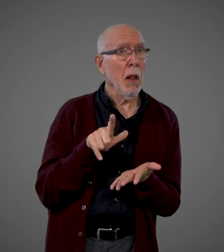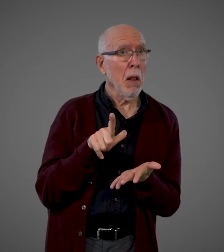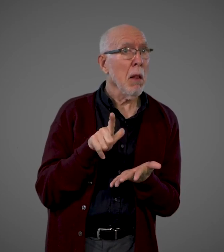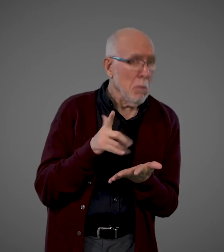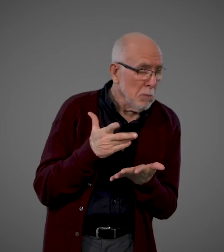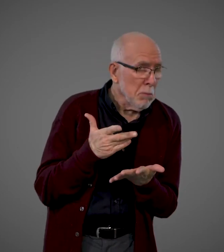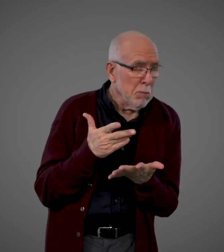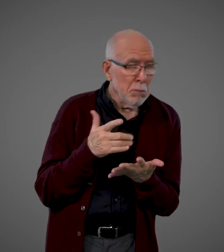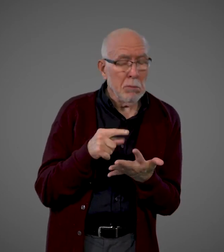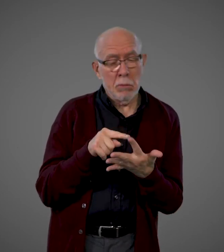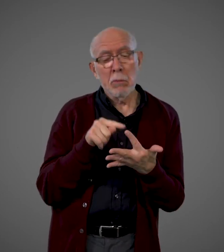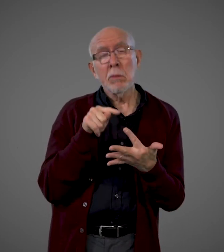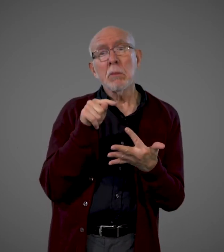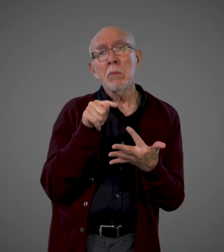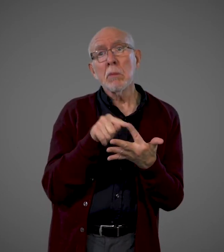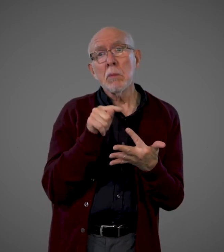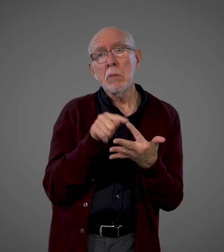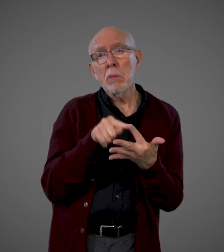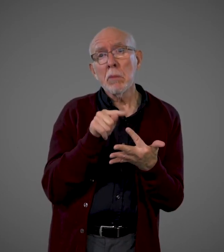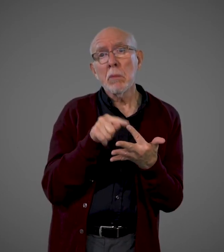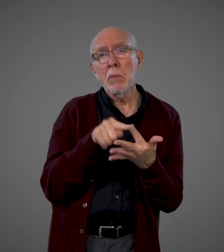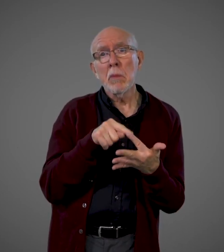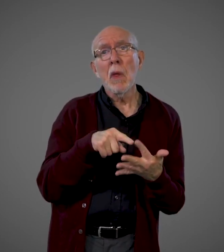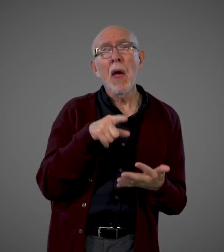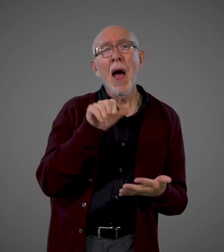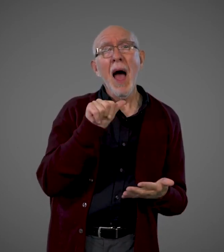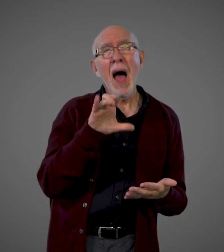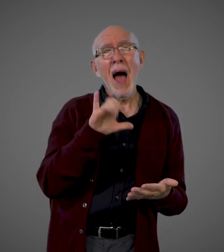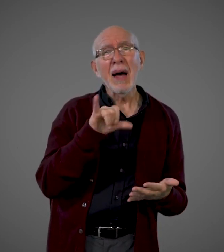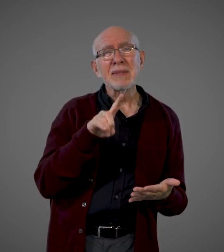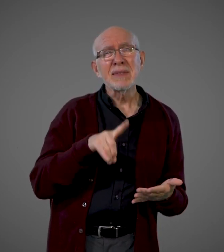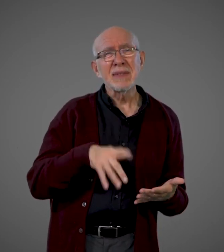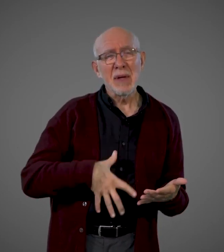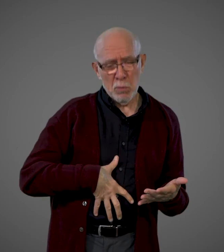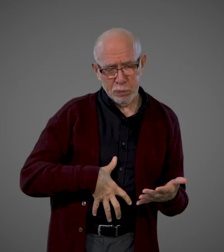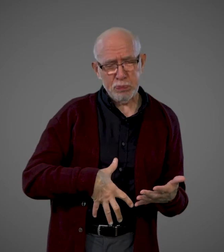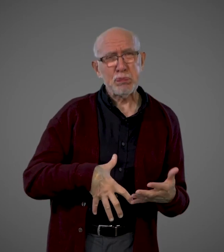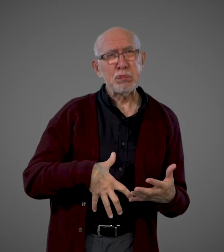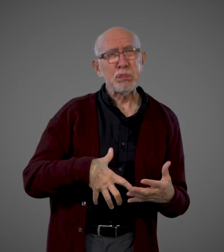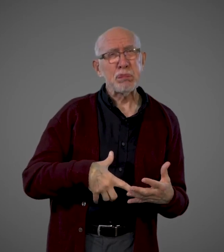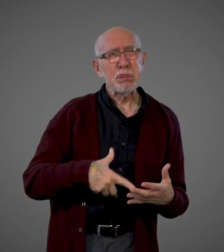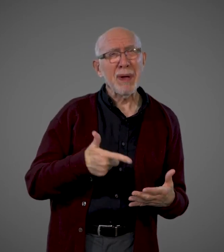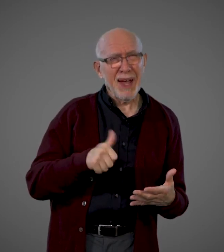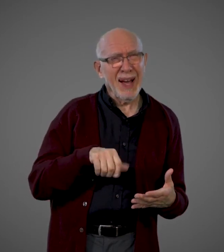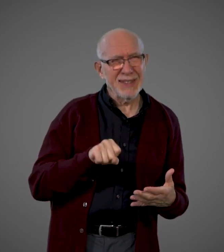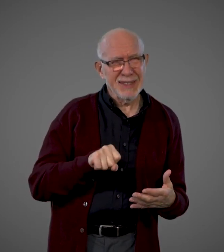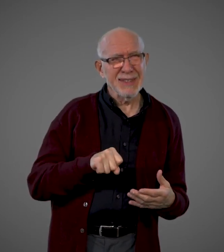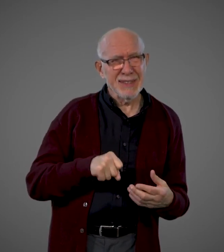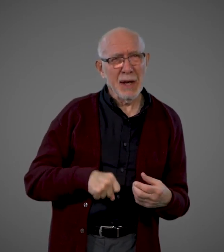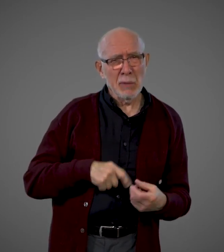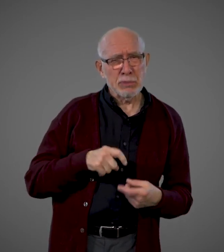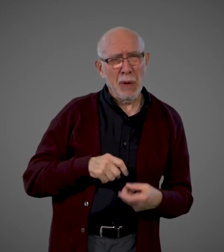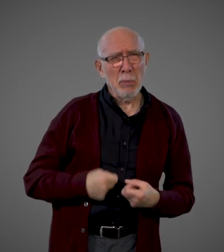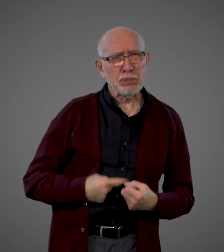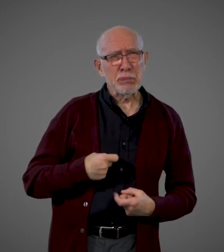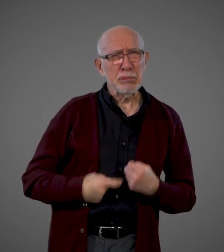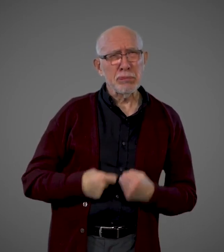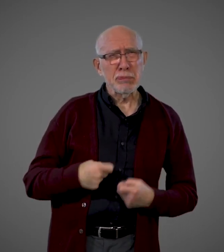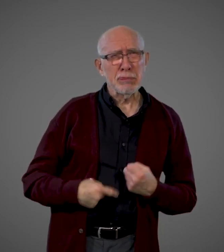If too much acid and gas is causing your problem, you can take Maalox.